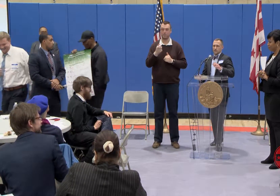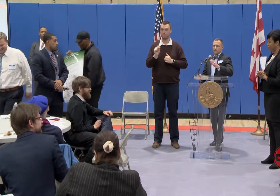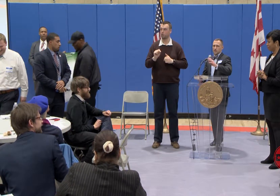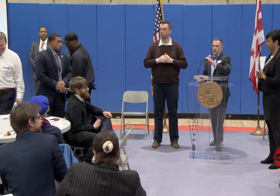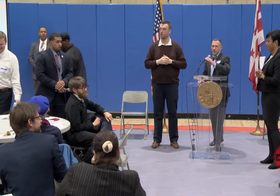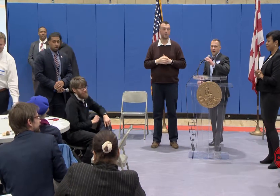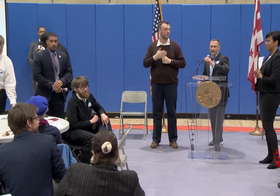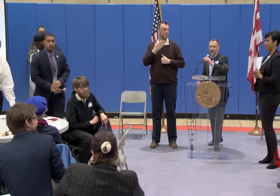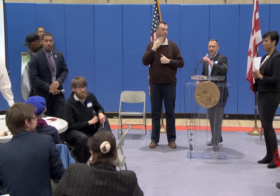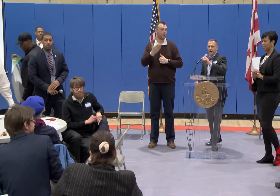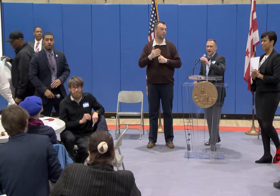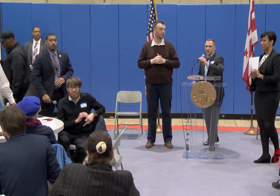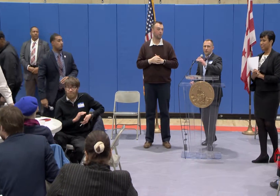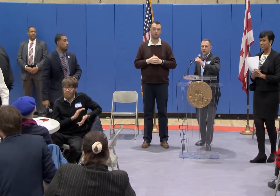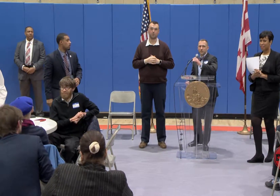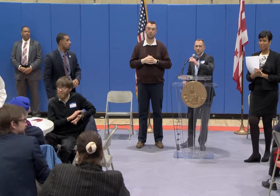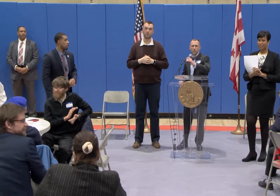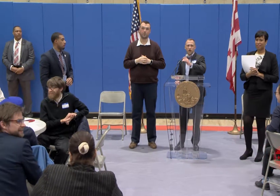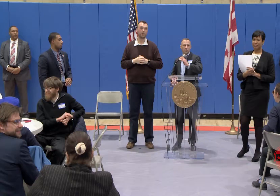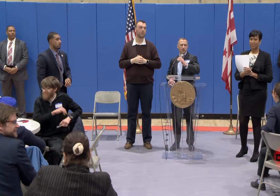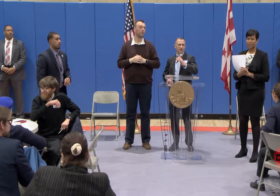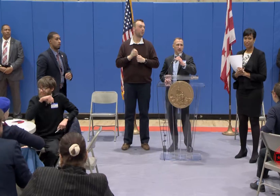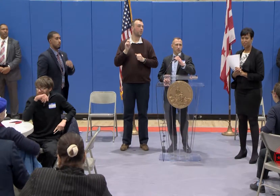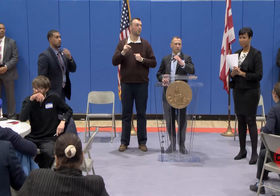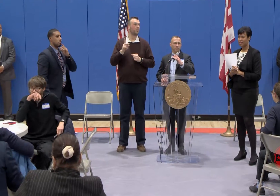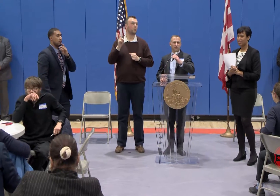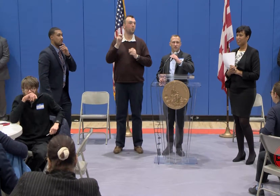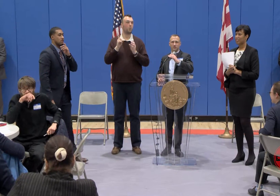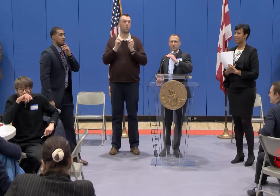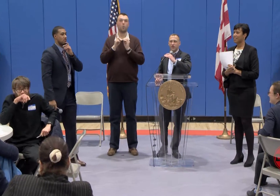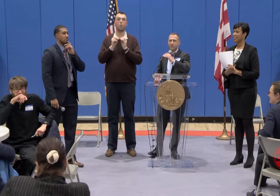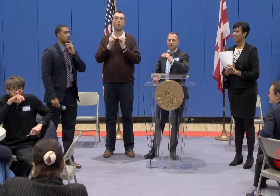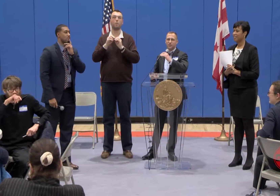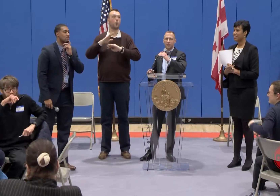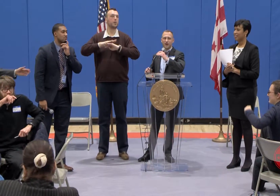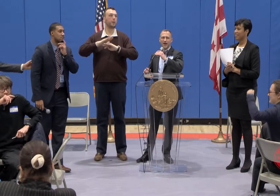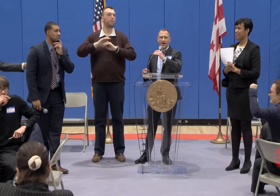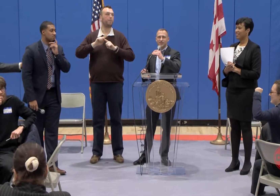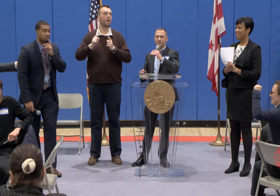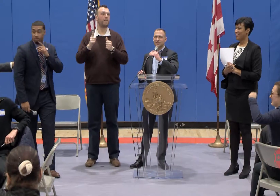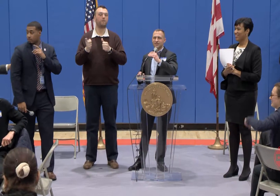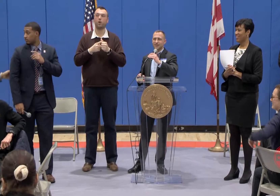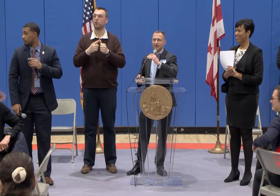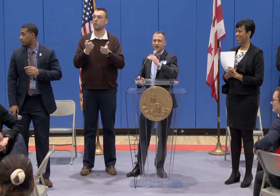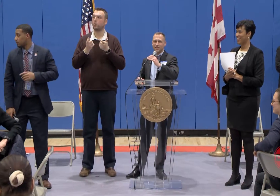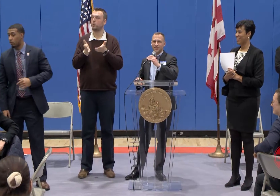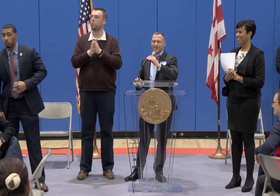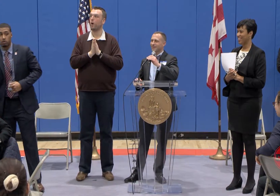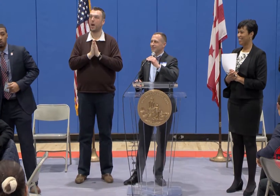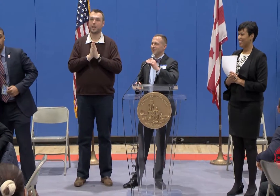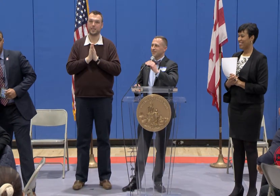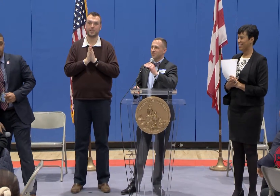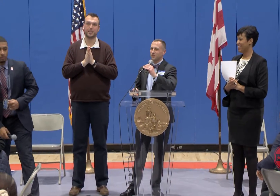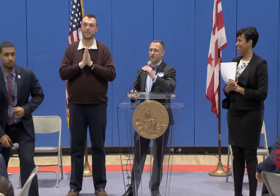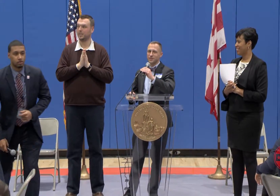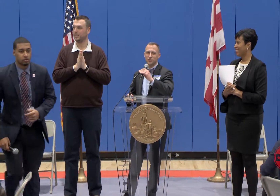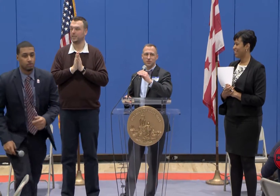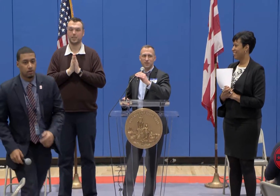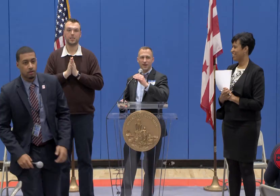ALL RIGHT. I THINK WE ARE GOING TO DO ONE MORE TABLE BUT FIRST I WANT TO ASK, WE ASKED YOU TO SPEND A